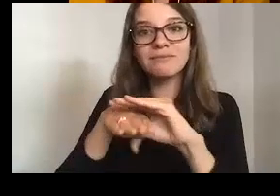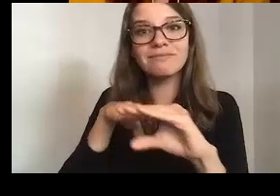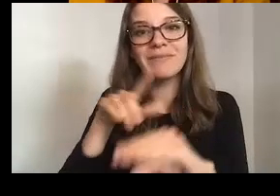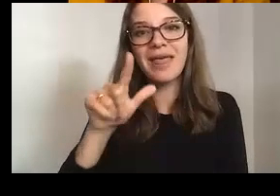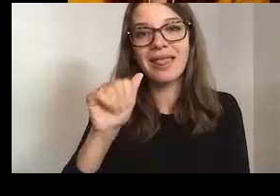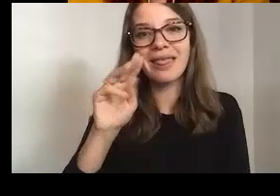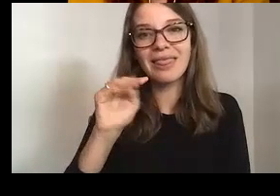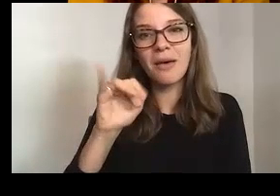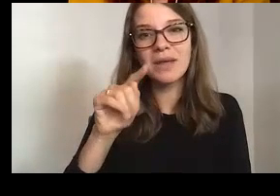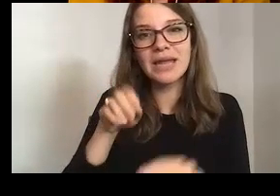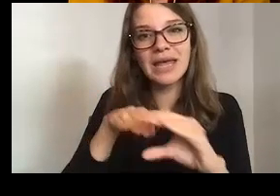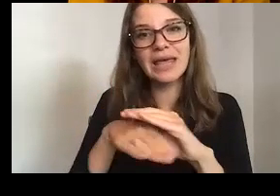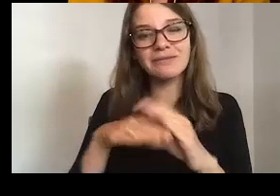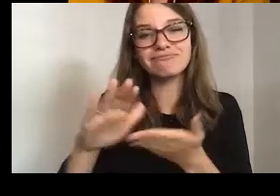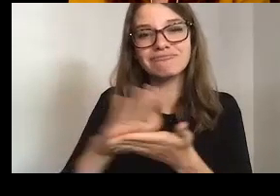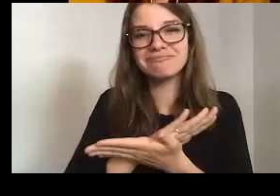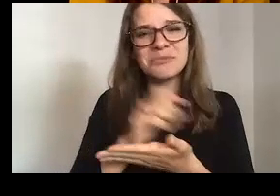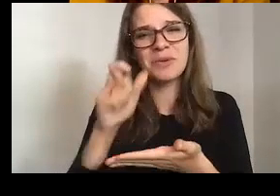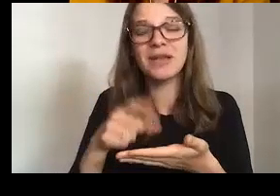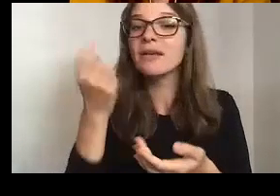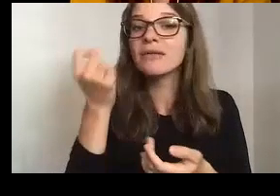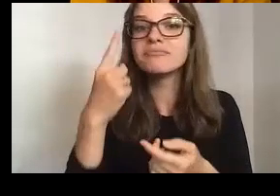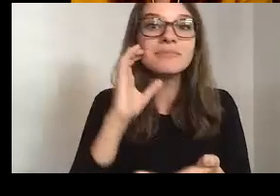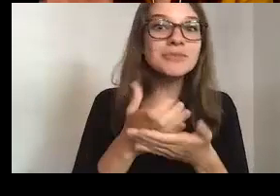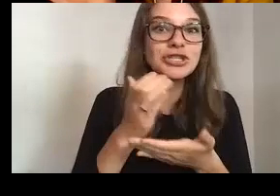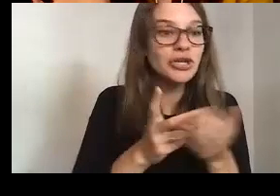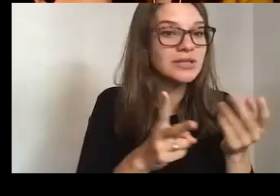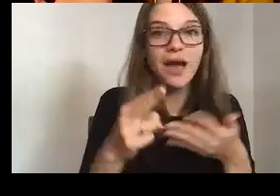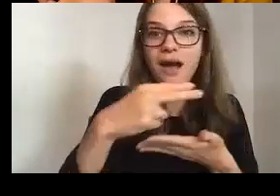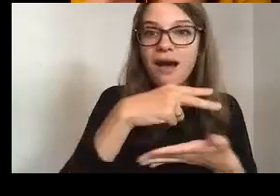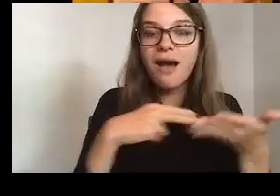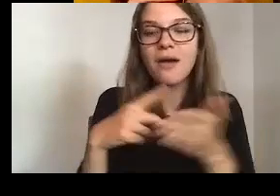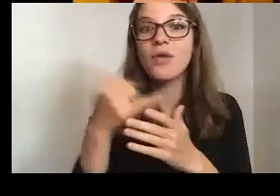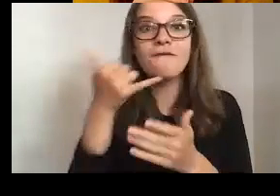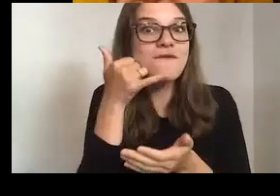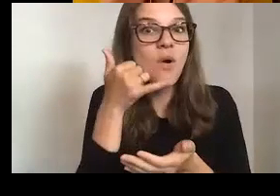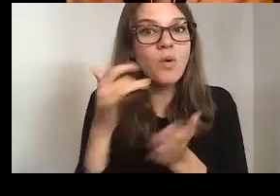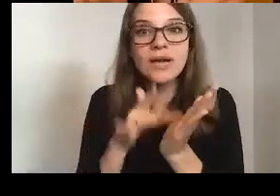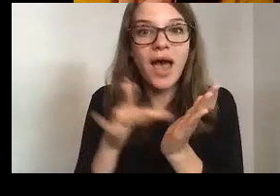can really look like cutting out pictures using your smartphone or tablet to take pictures of